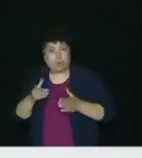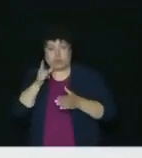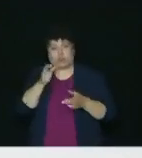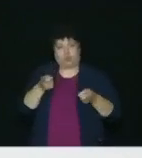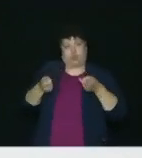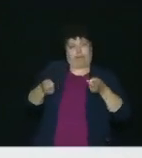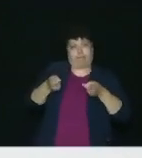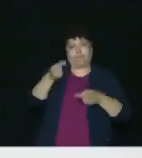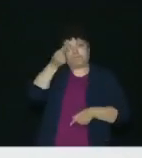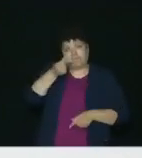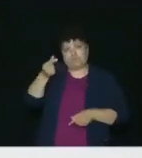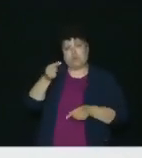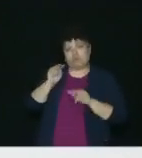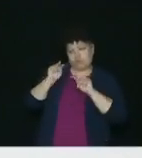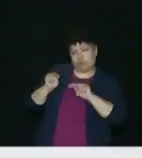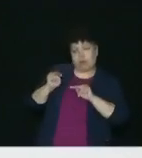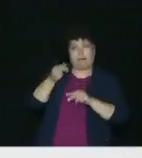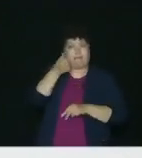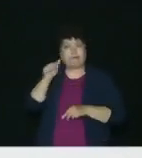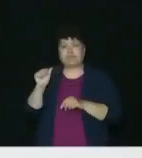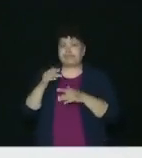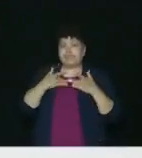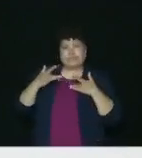THE HEALTH AGENCY OF CANADA THEY